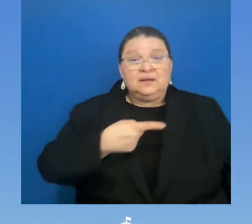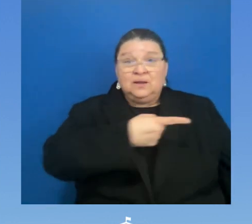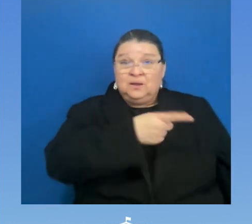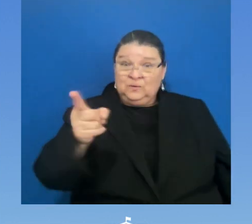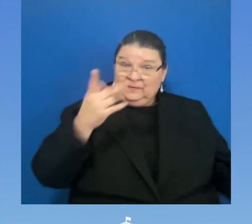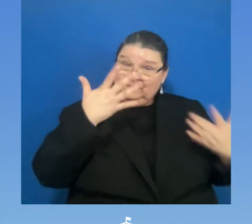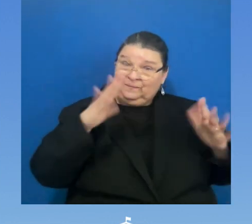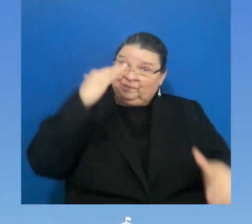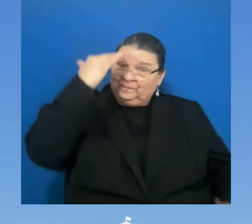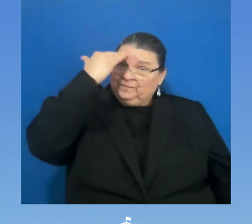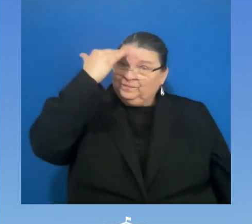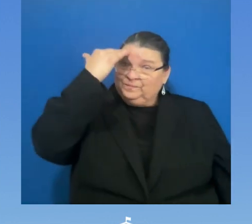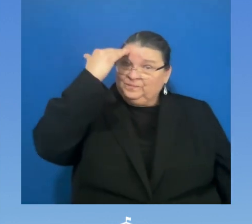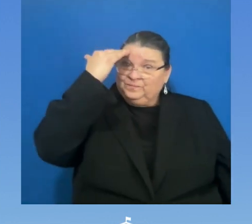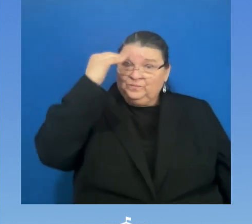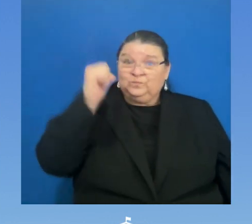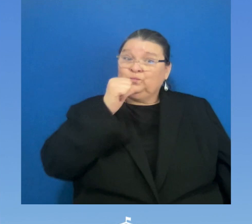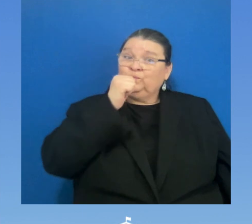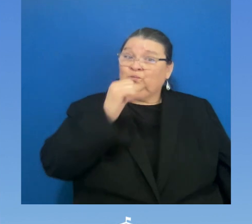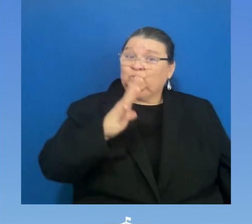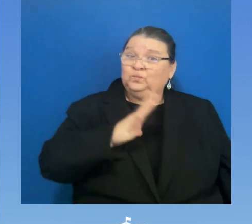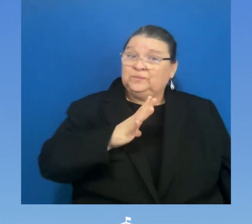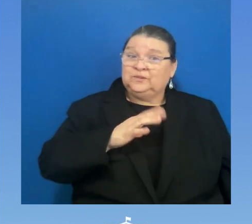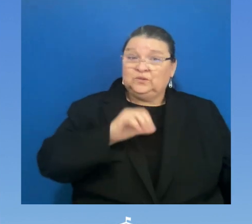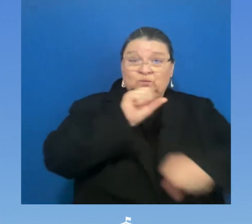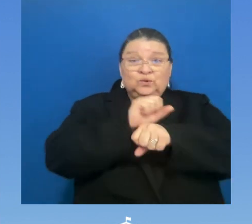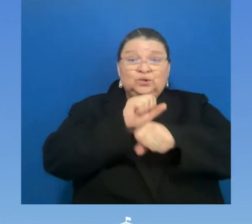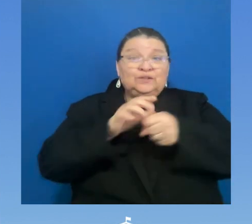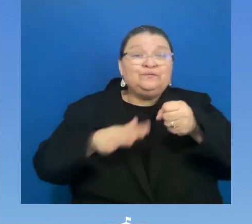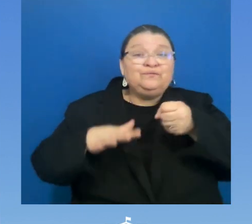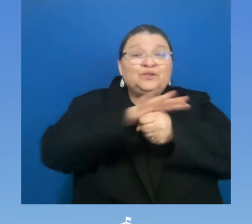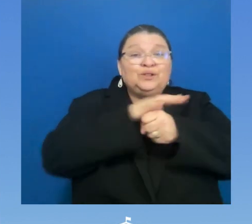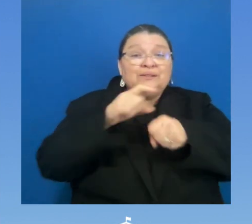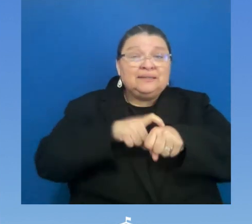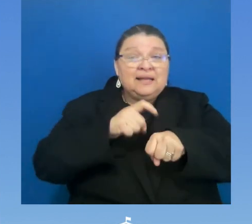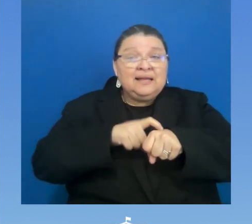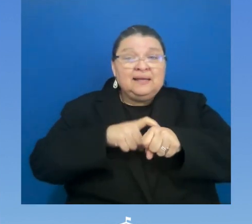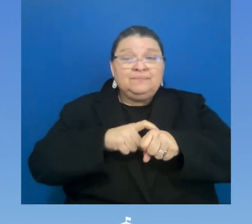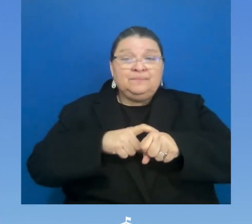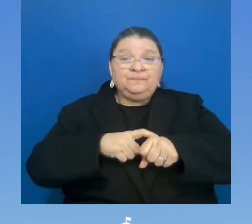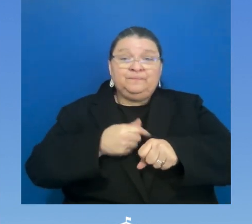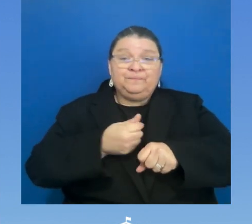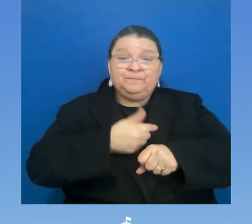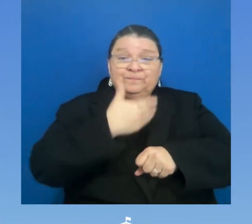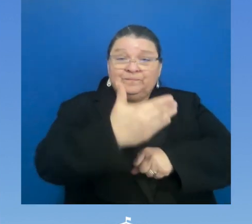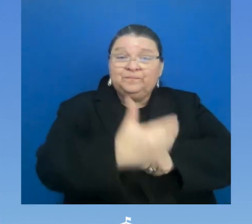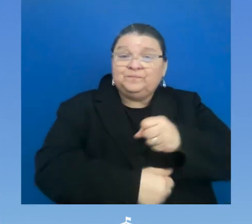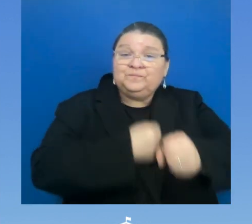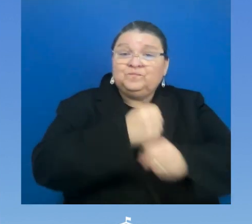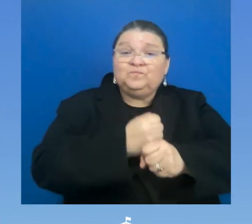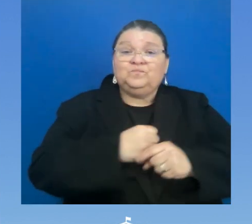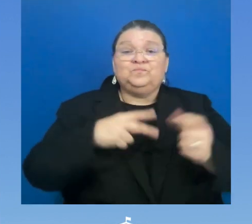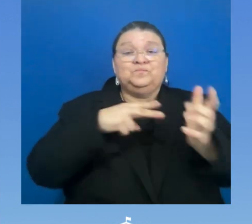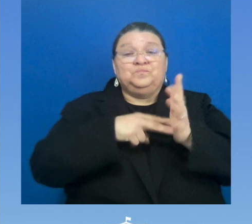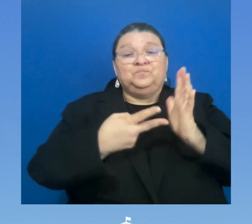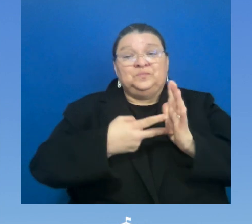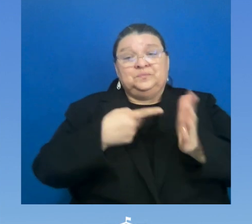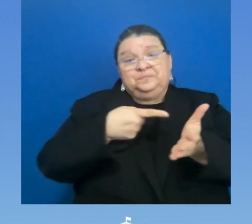who works full time year round is paid only 83 cents for every dollar paid to a man.